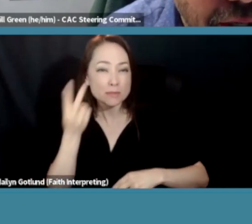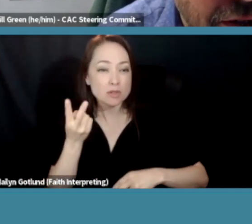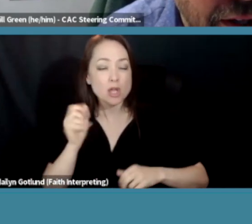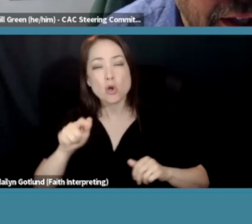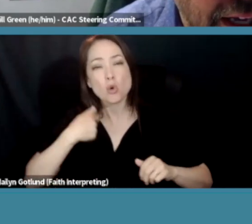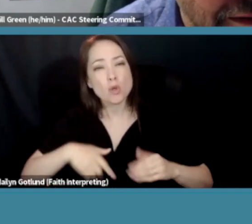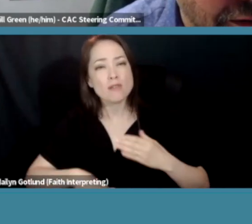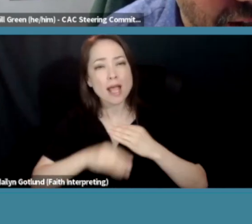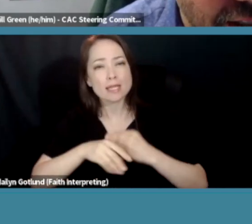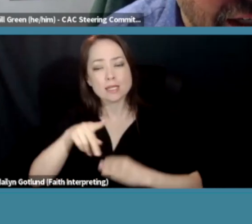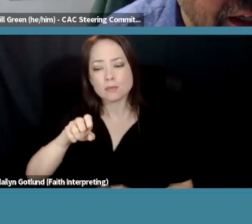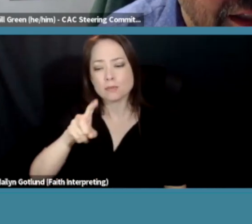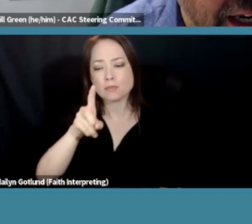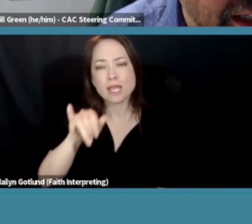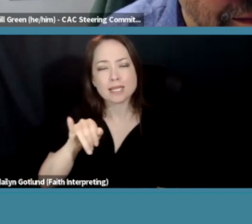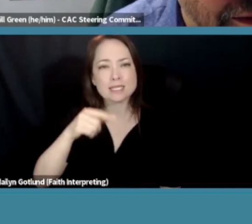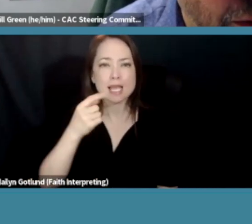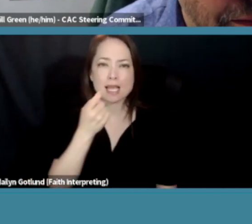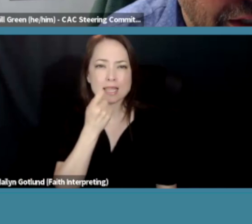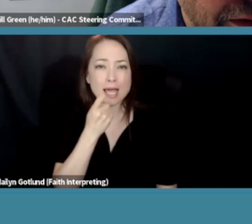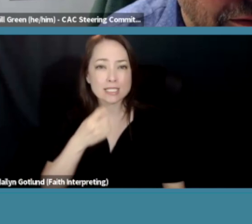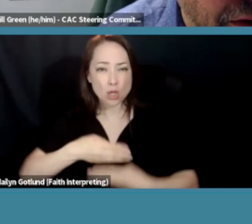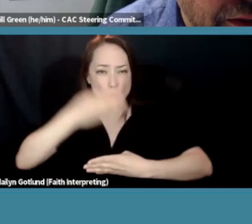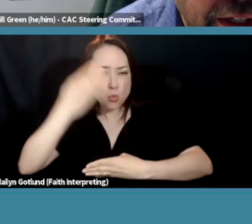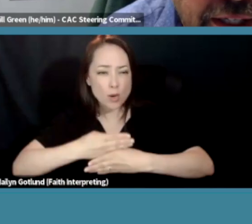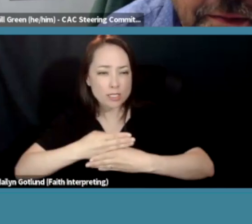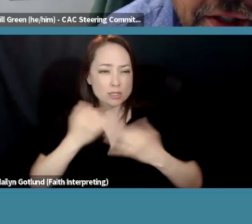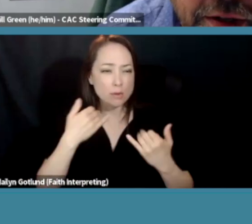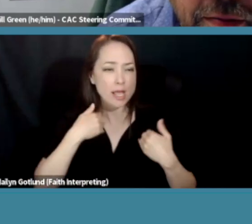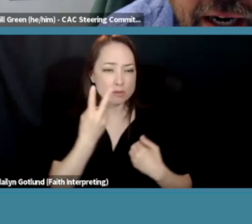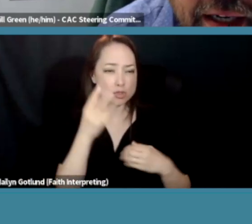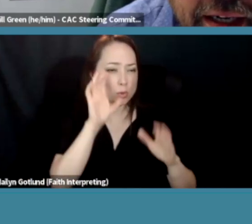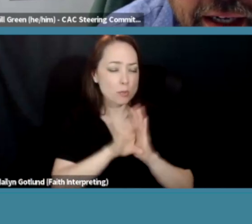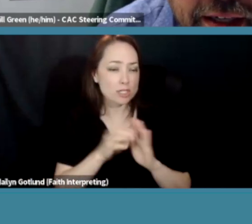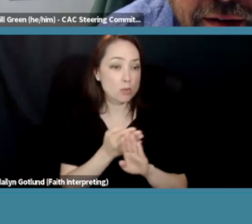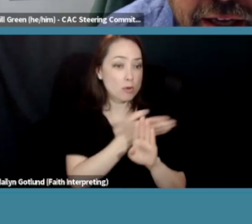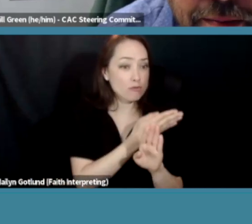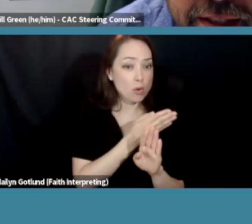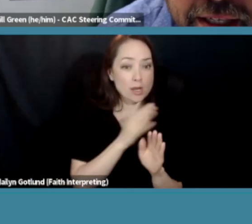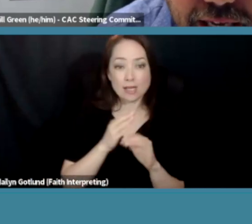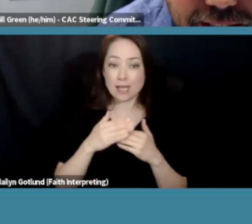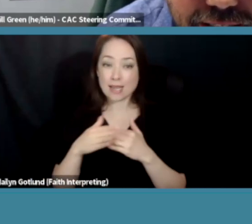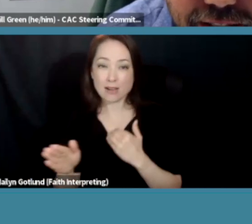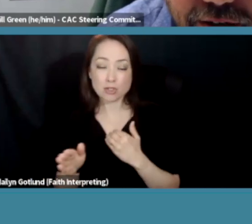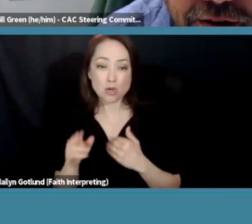The picture on the left for this slide is that before picture with the post fencing, and the picture on the right is of that plexiglas insert